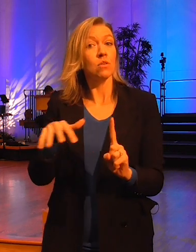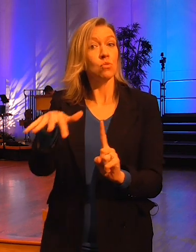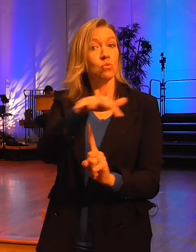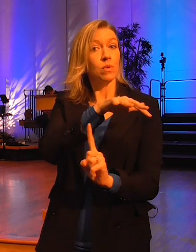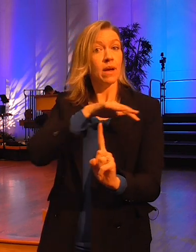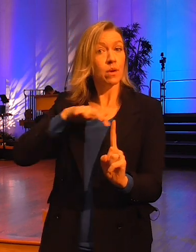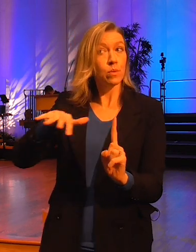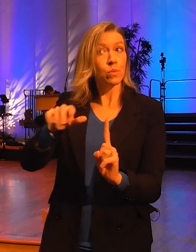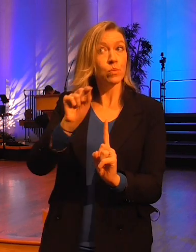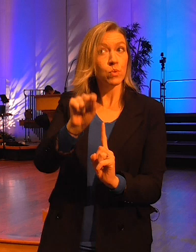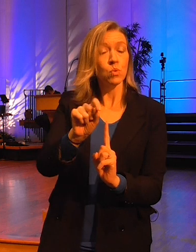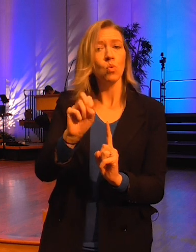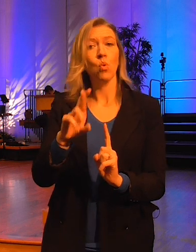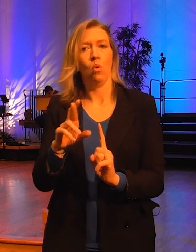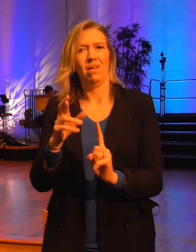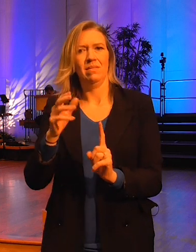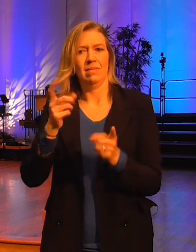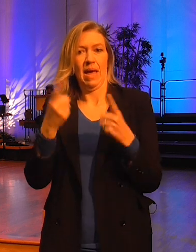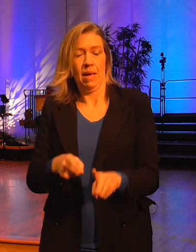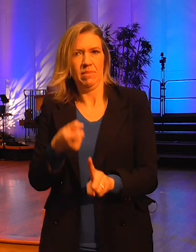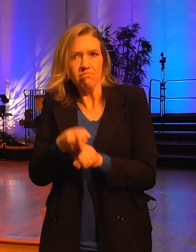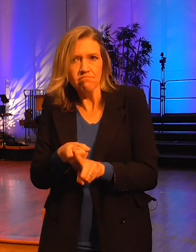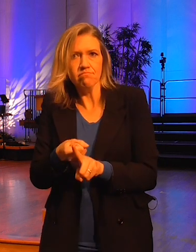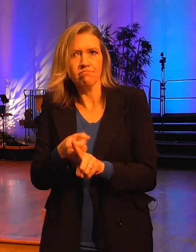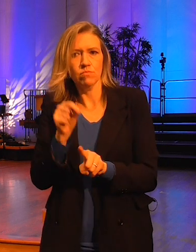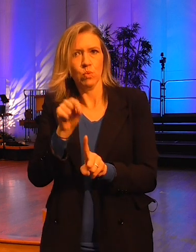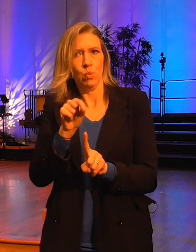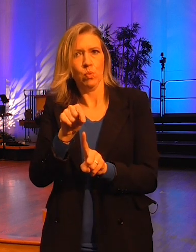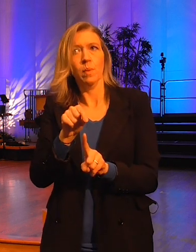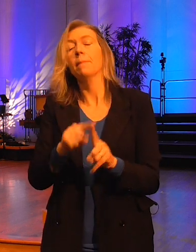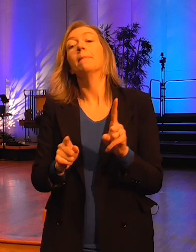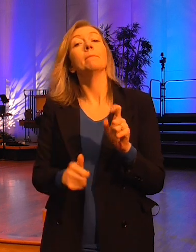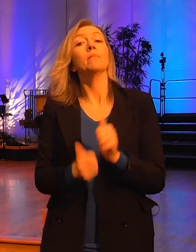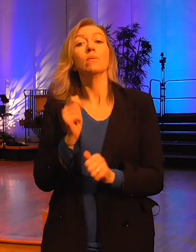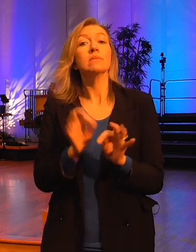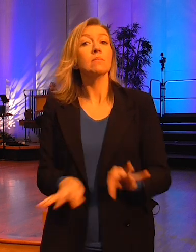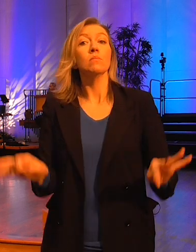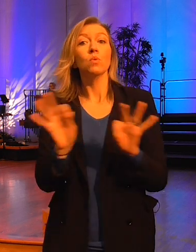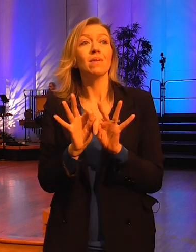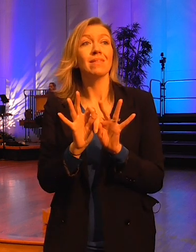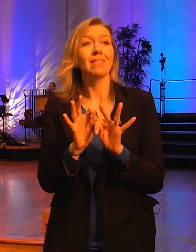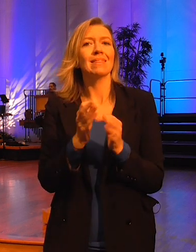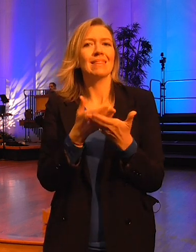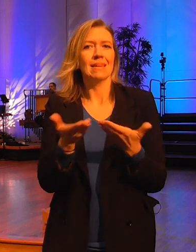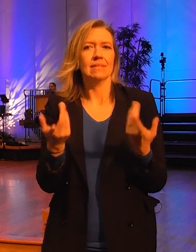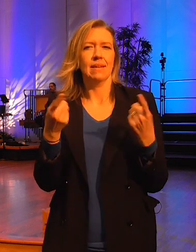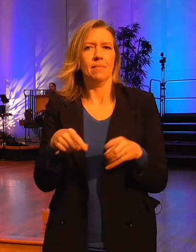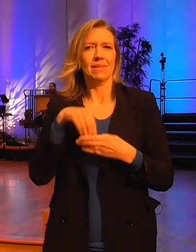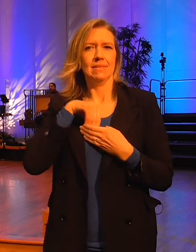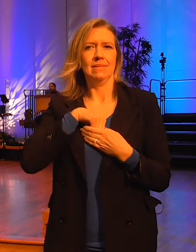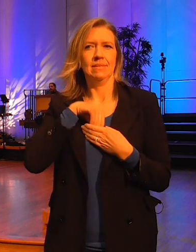to you but the most important things are the ones that happen inside of you and it speaks very much